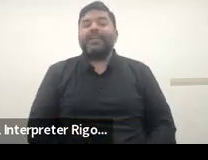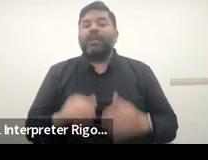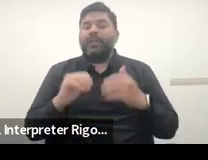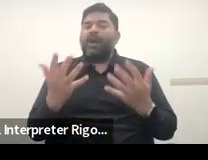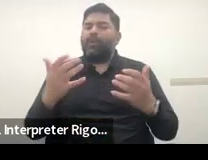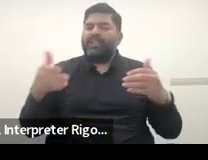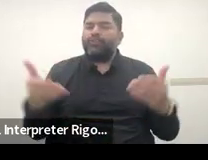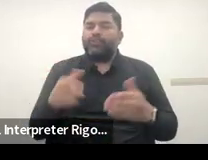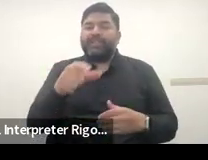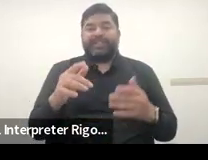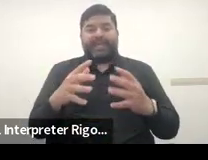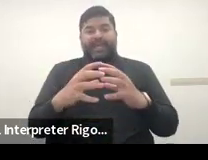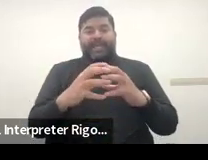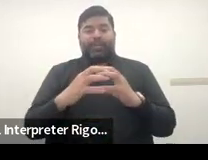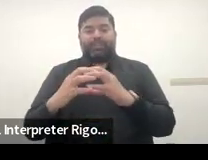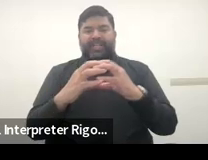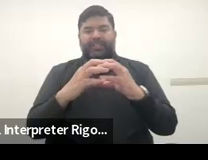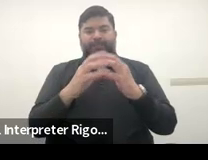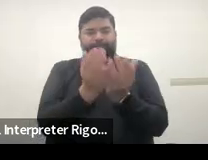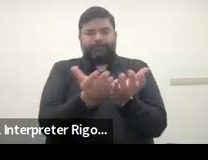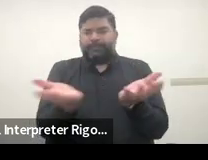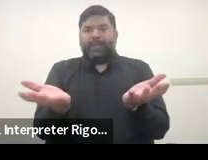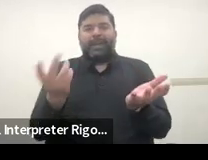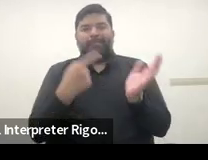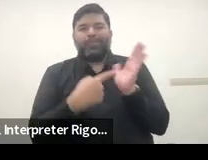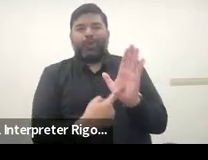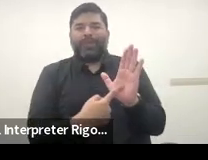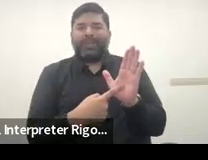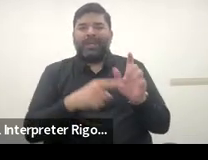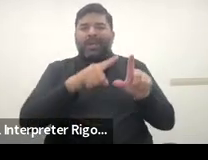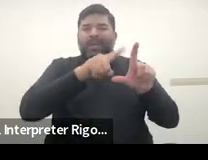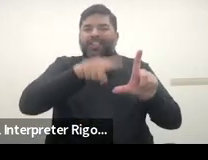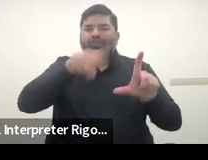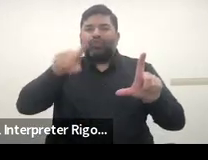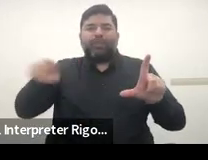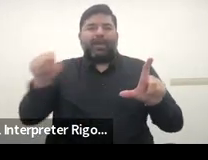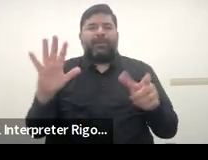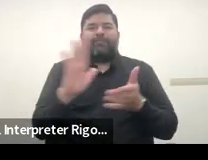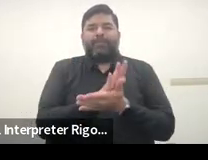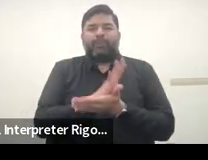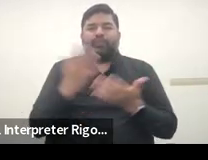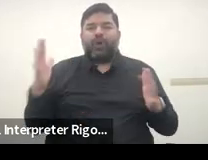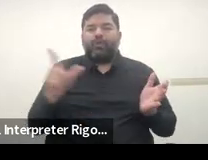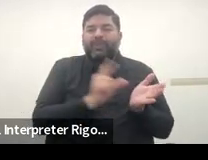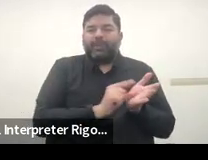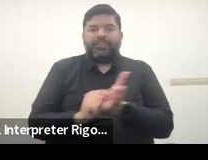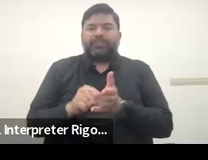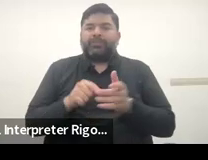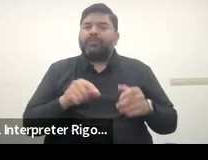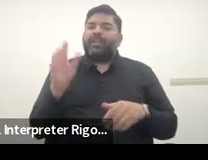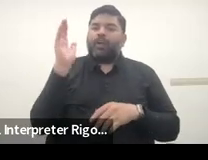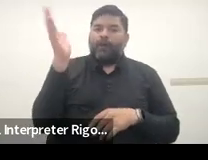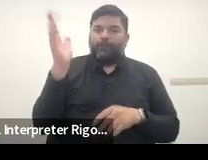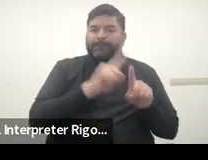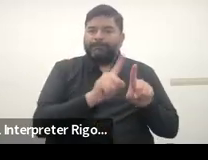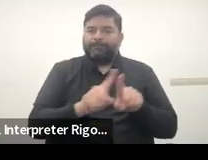this intersection, I've shown here the histogram of papers published in conferences with